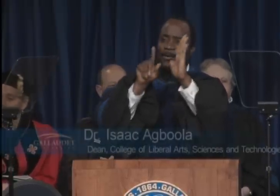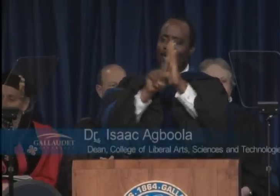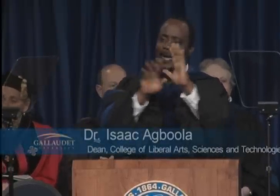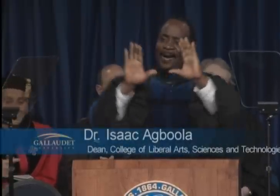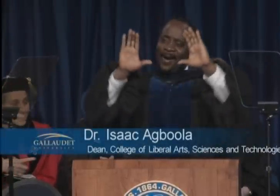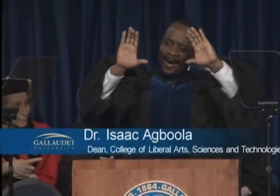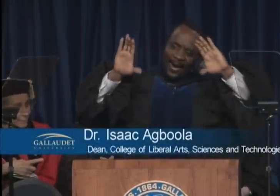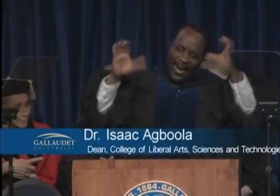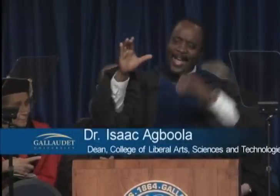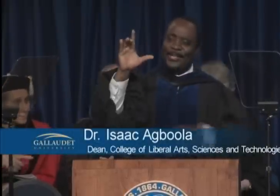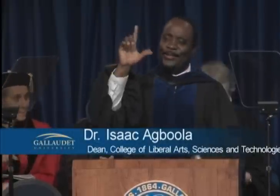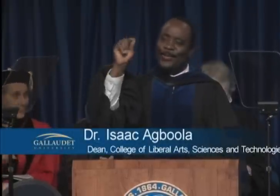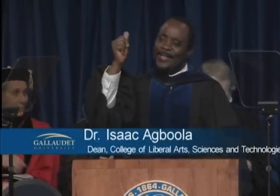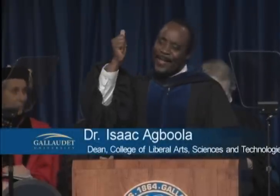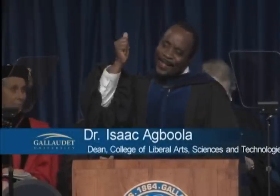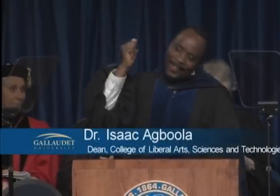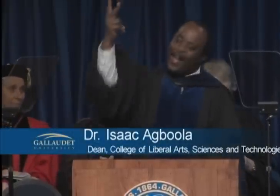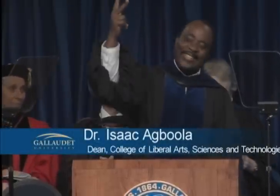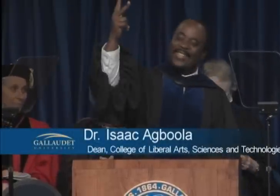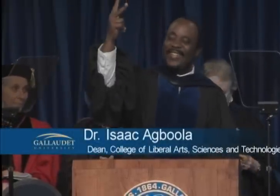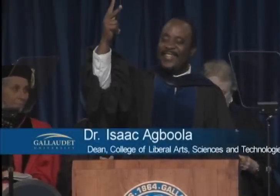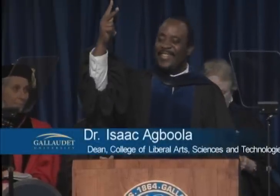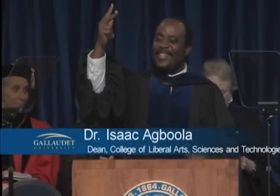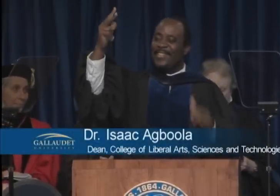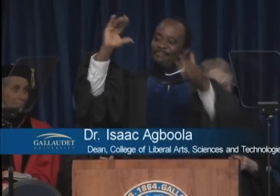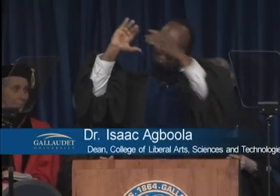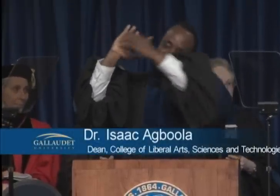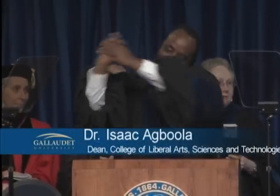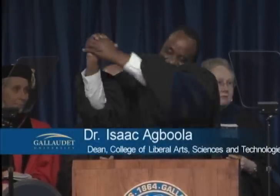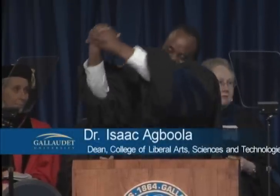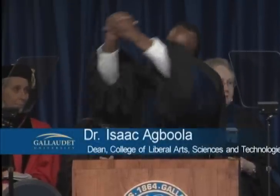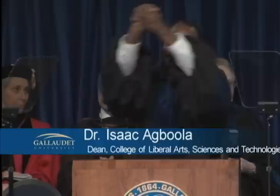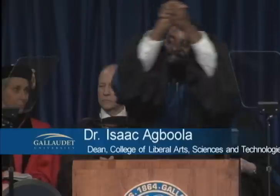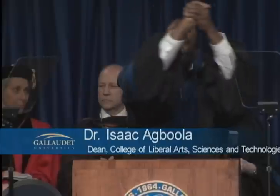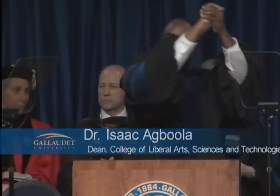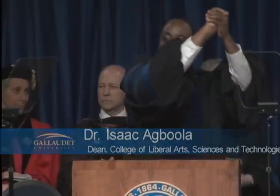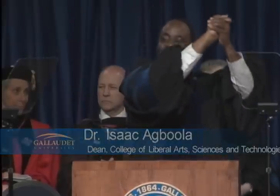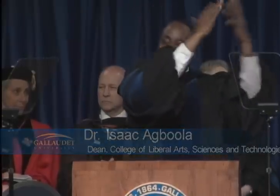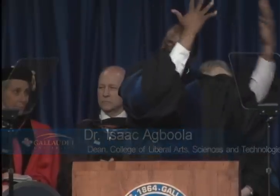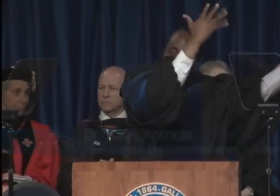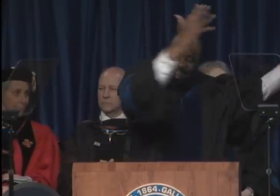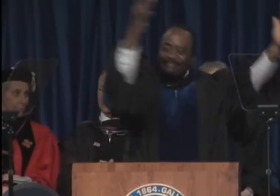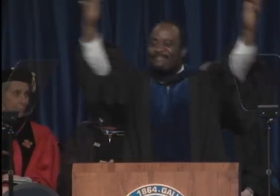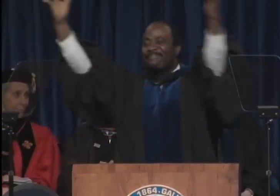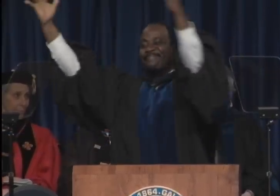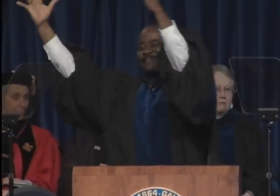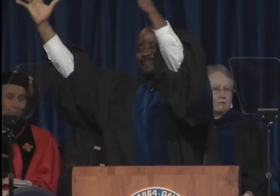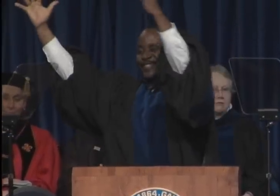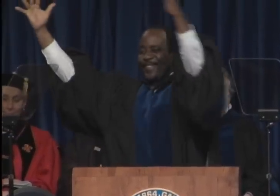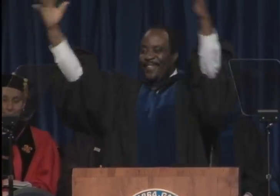The undergraduate class of 2013. Congratulations!